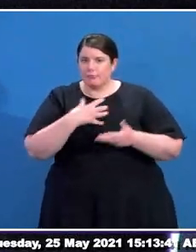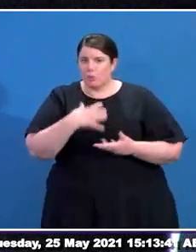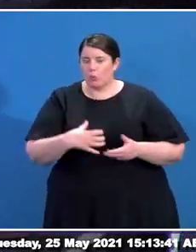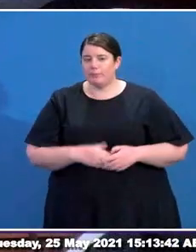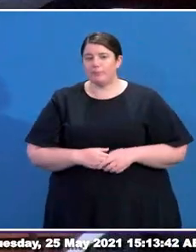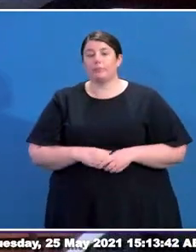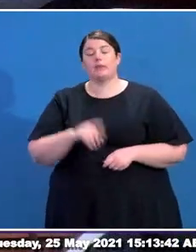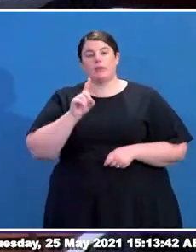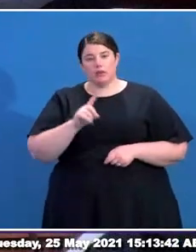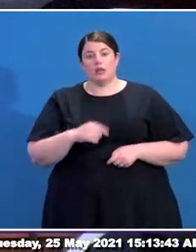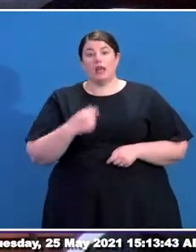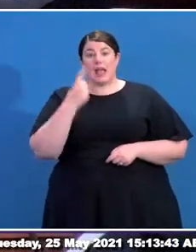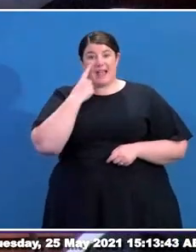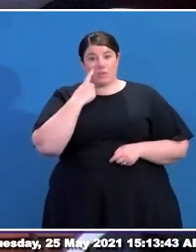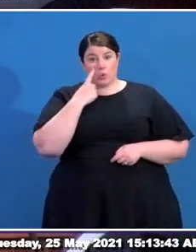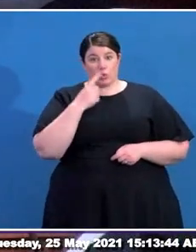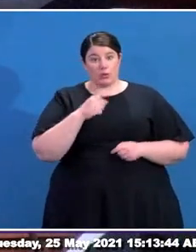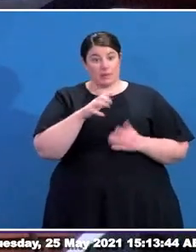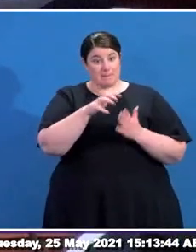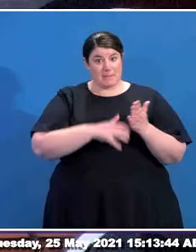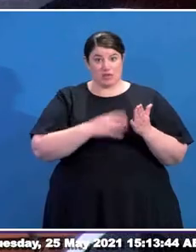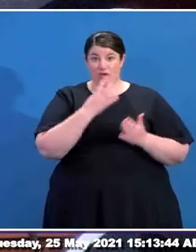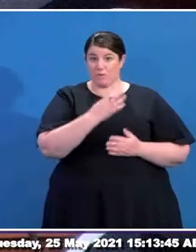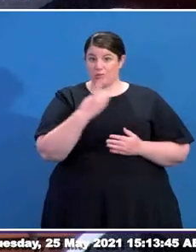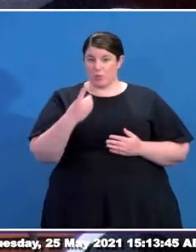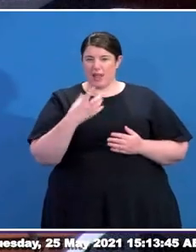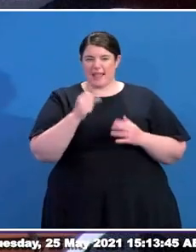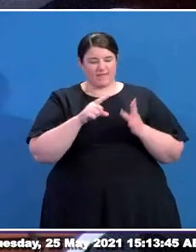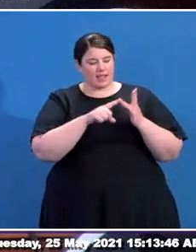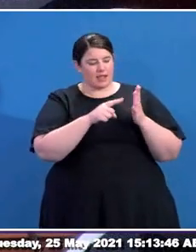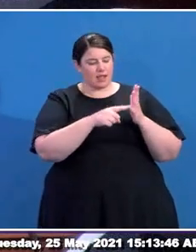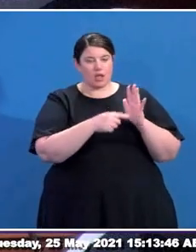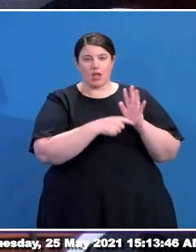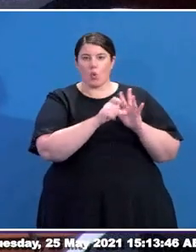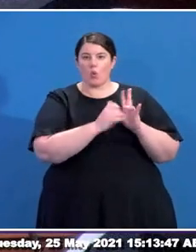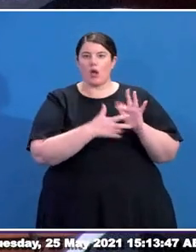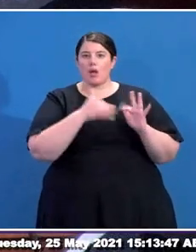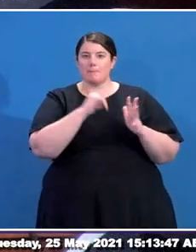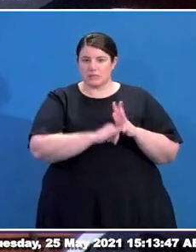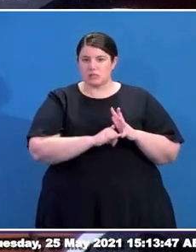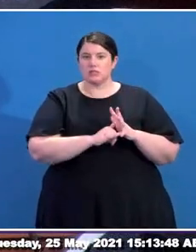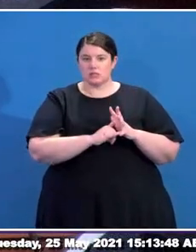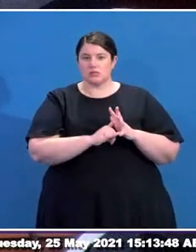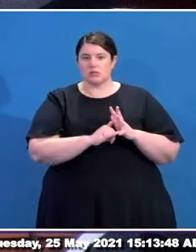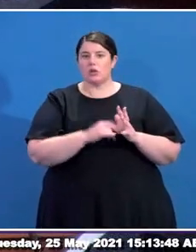Looking at the outcomes on page 41, you've divided them up